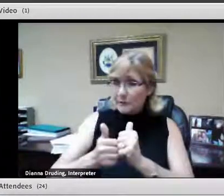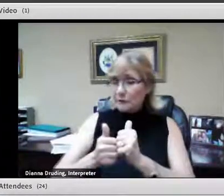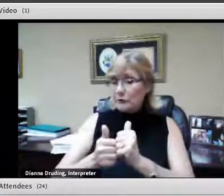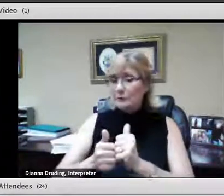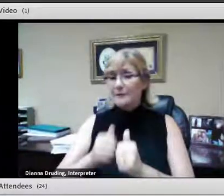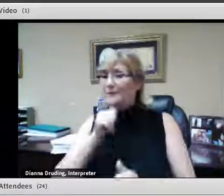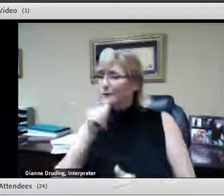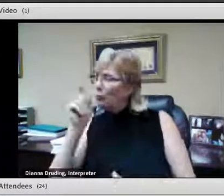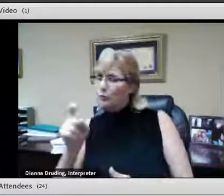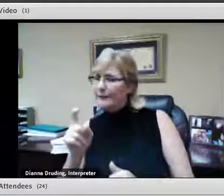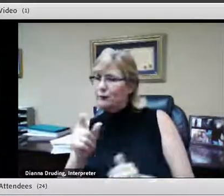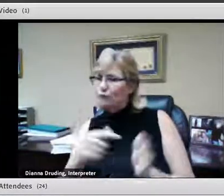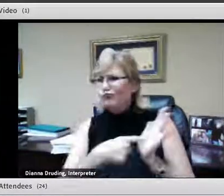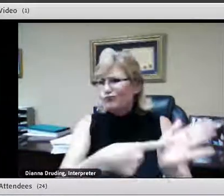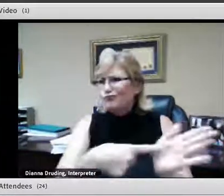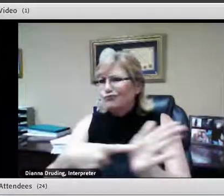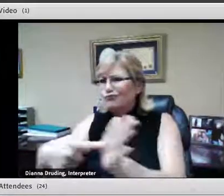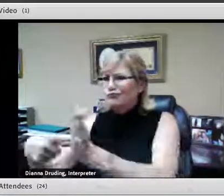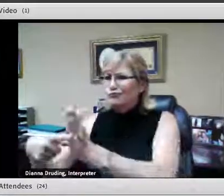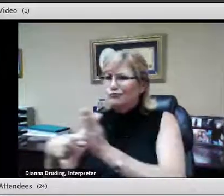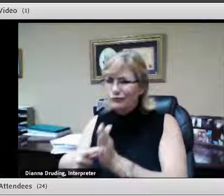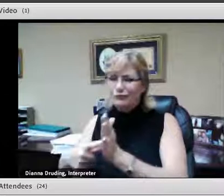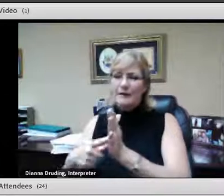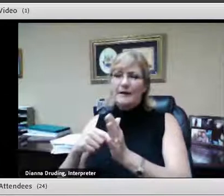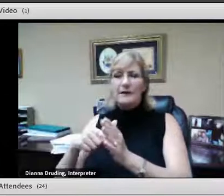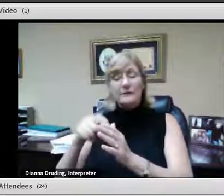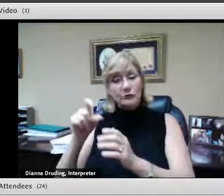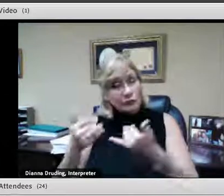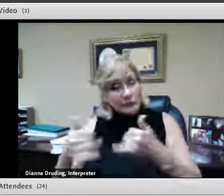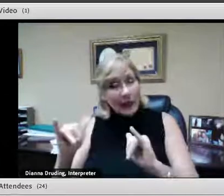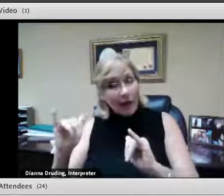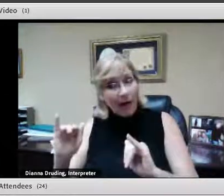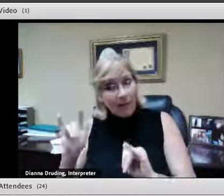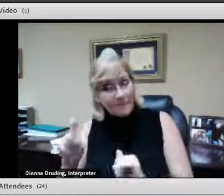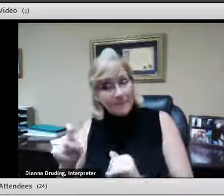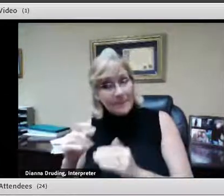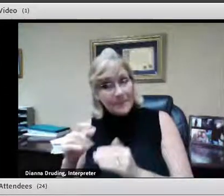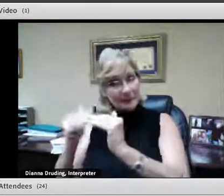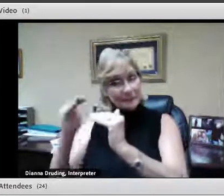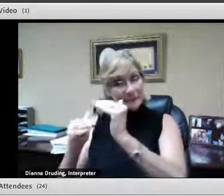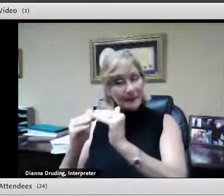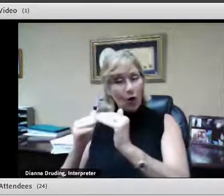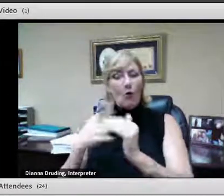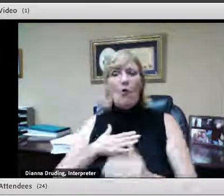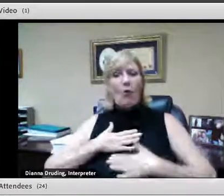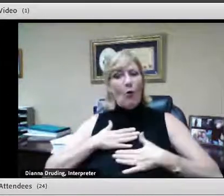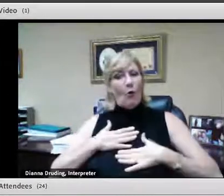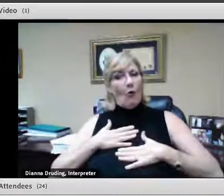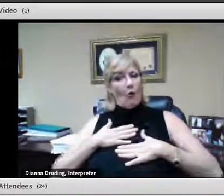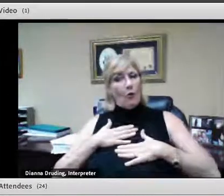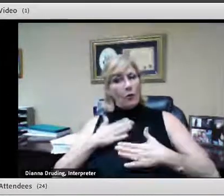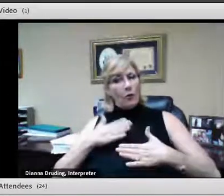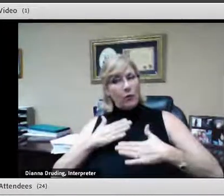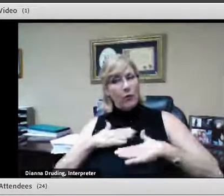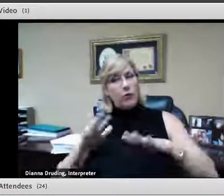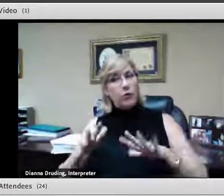but you just don't have to show anybody what you did or show anybody what you made." That eases a lot of anxiety from kids that don't want to be